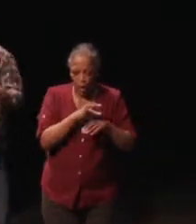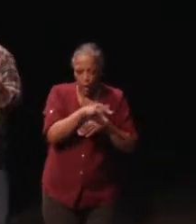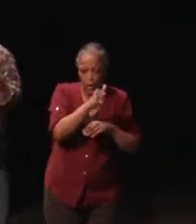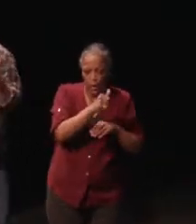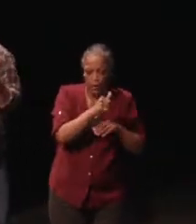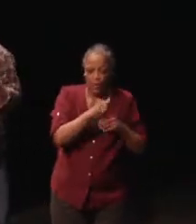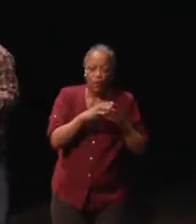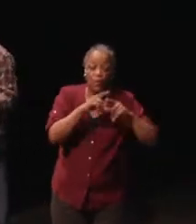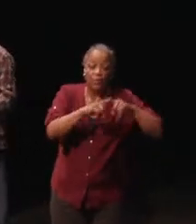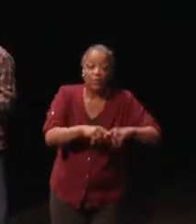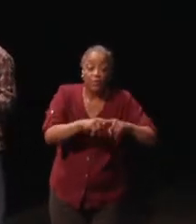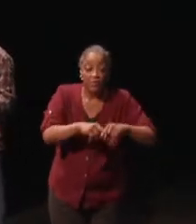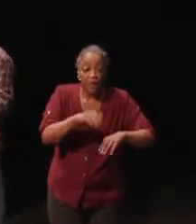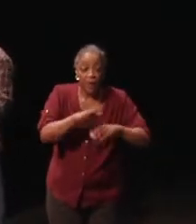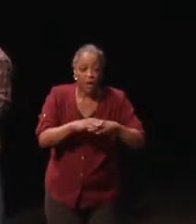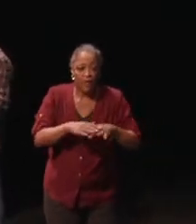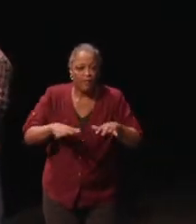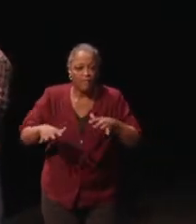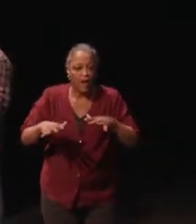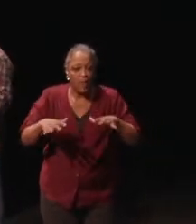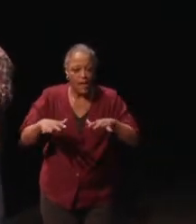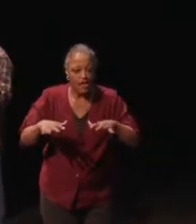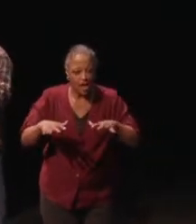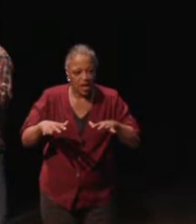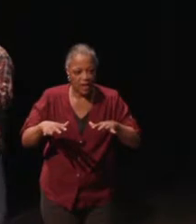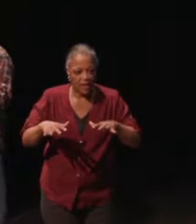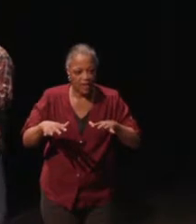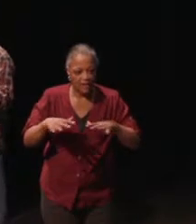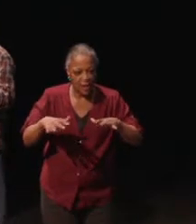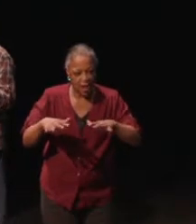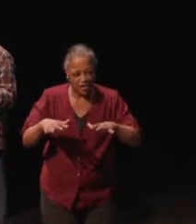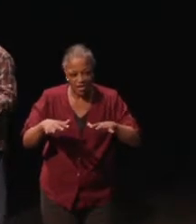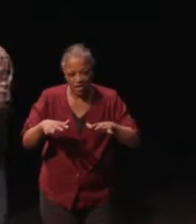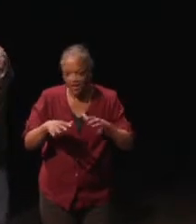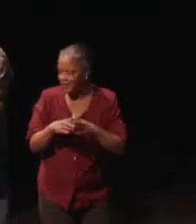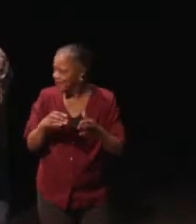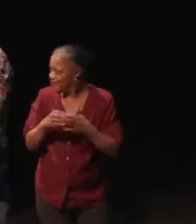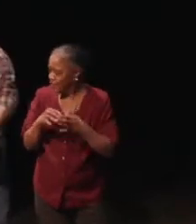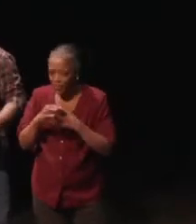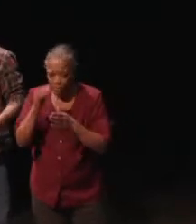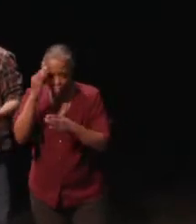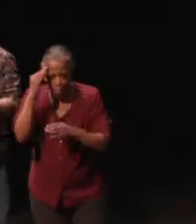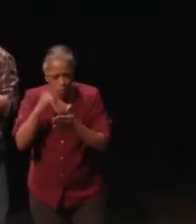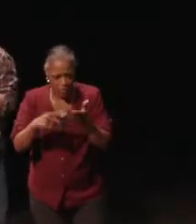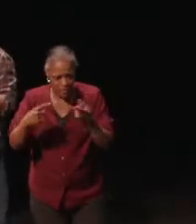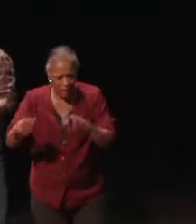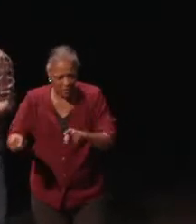we're relying entirely on vibration nor- Haptic feedback, tell- >> -what was going on, and